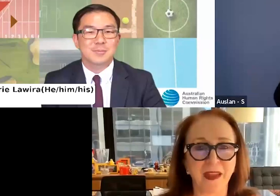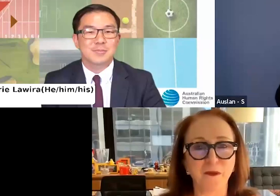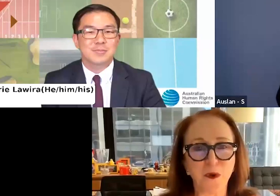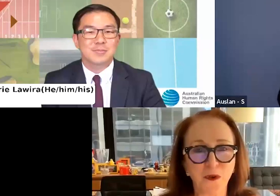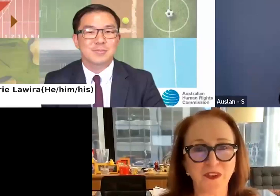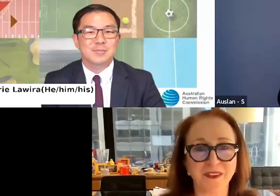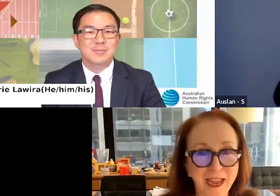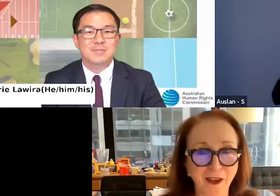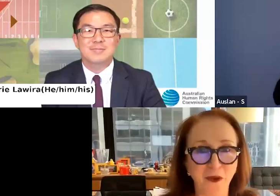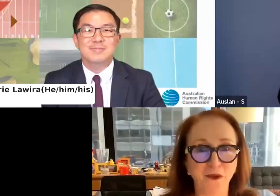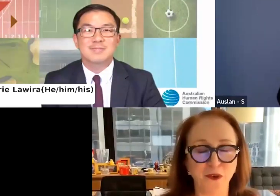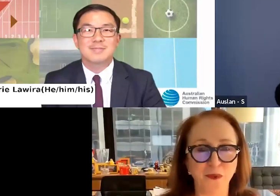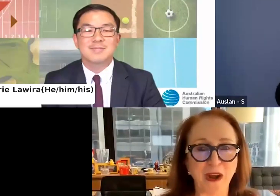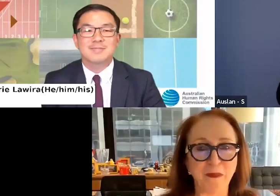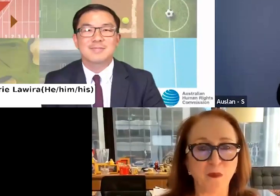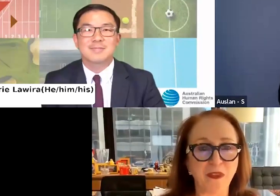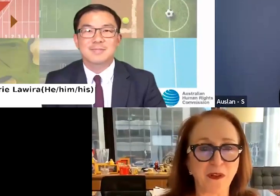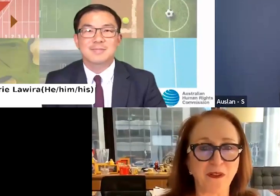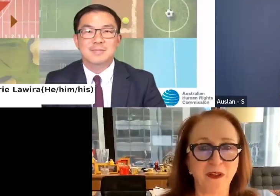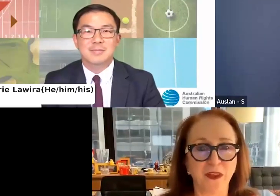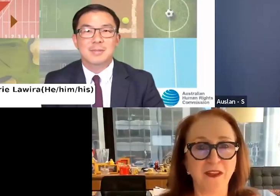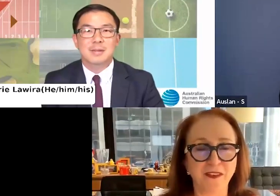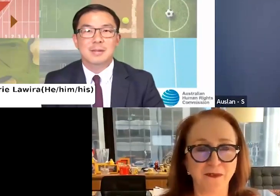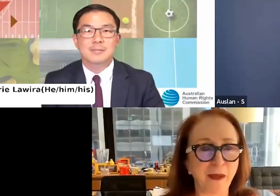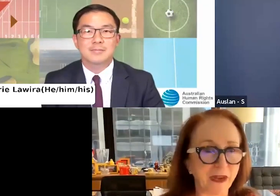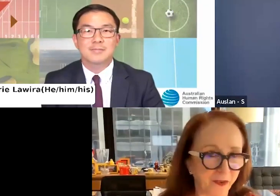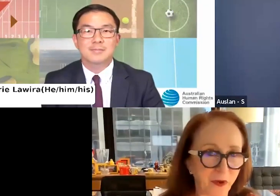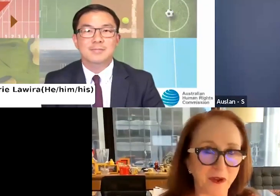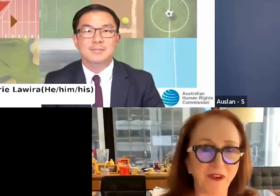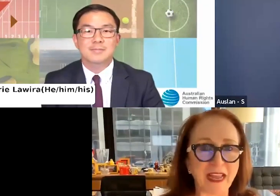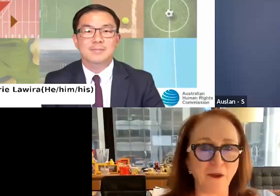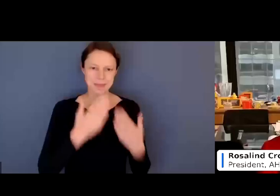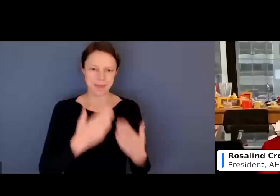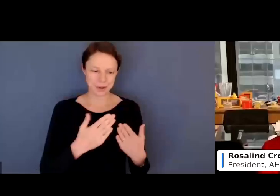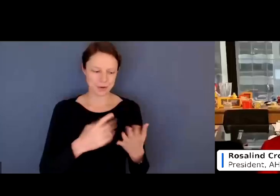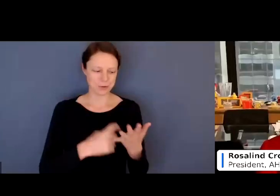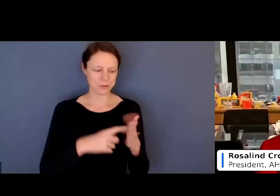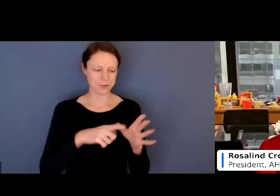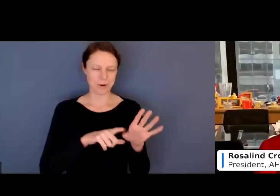And of course, thank you to Raymond Weatherill for his fabulous welcome to country.